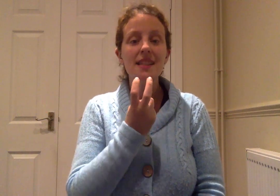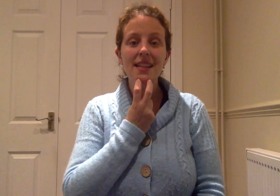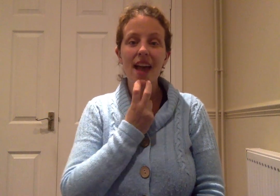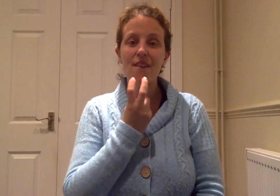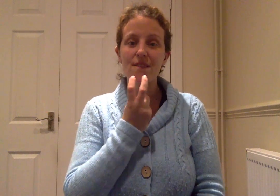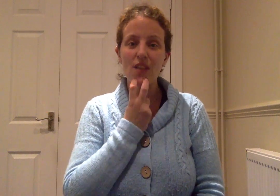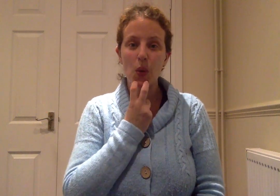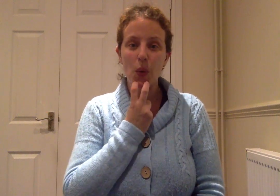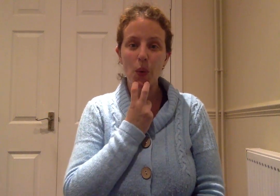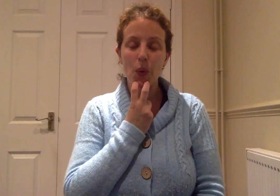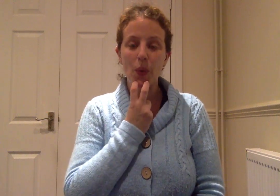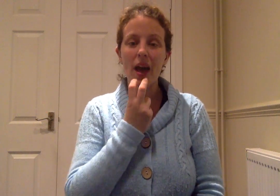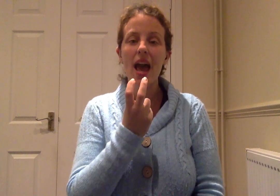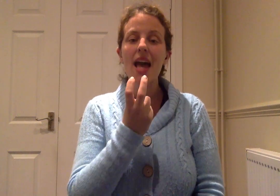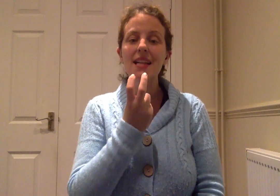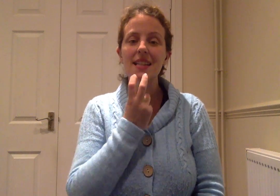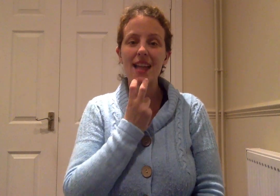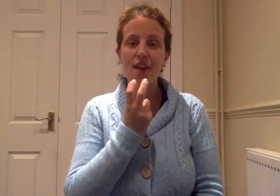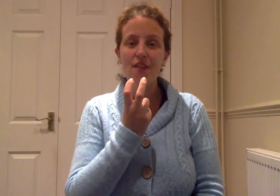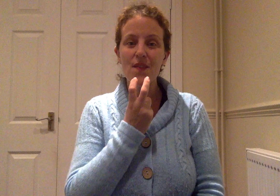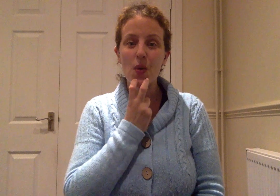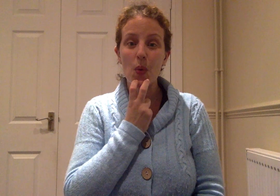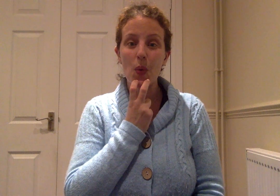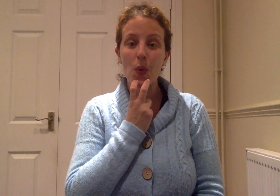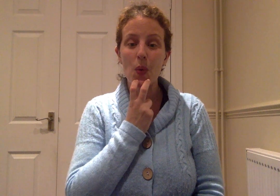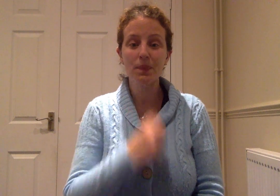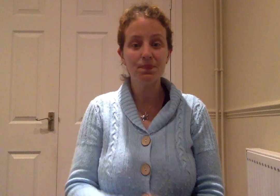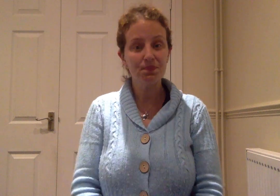Nephew